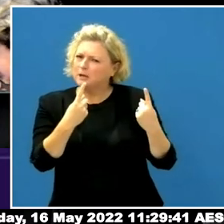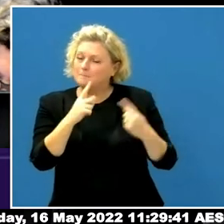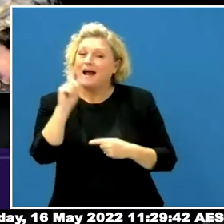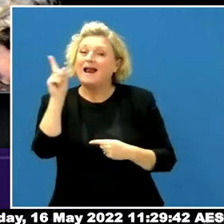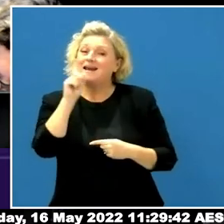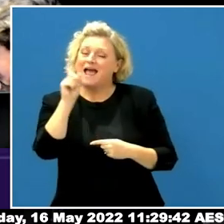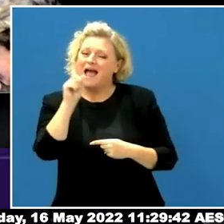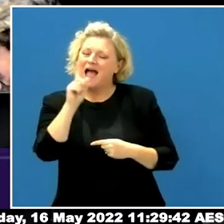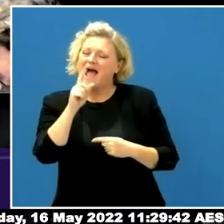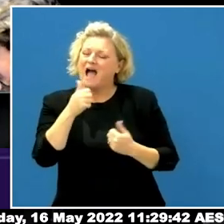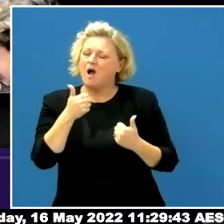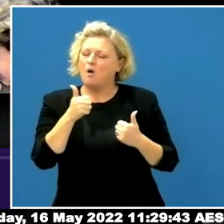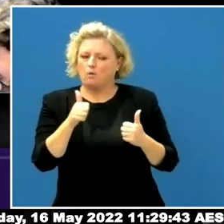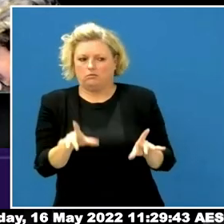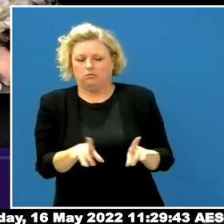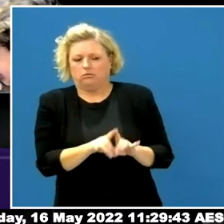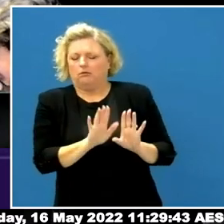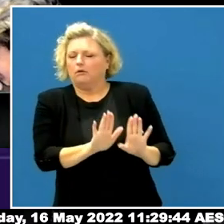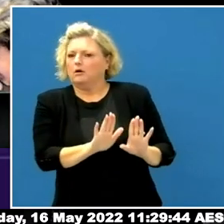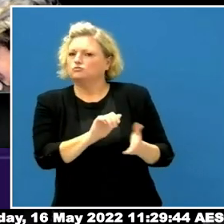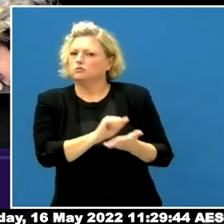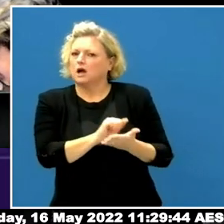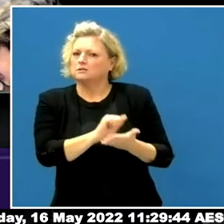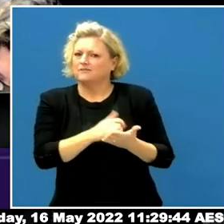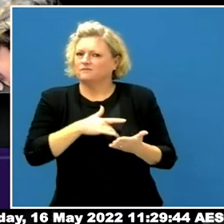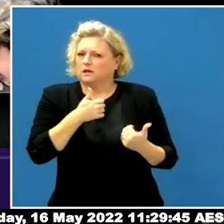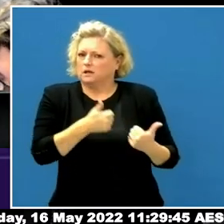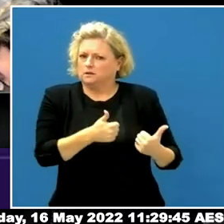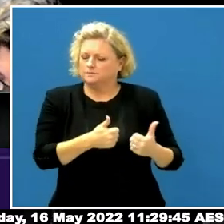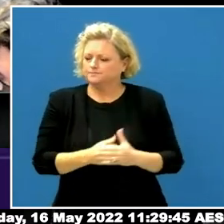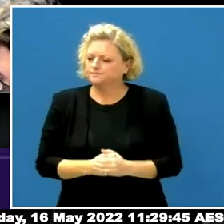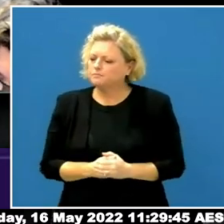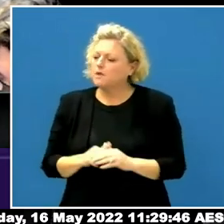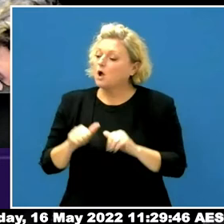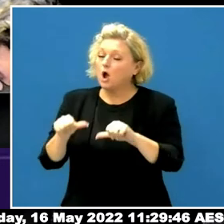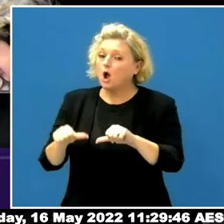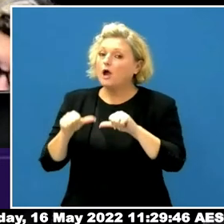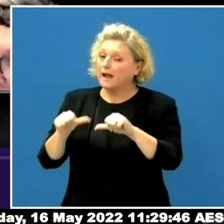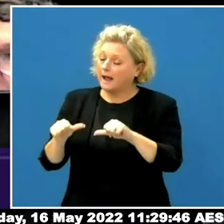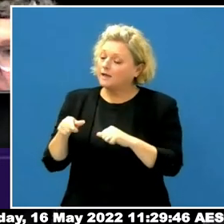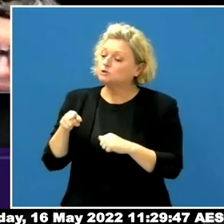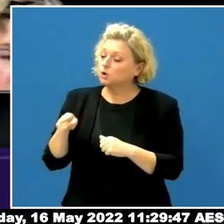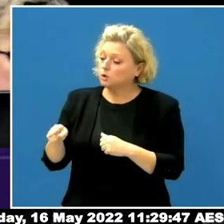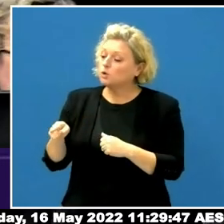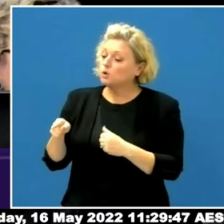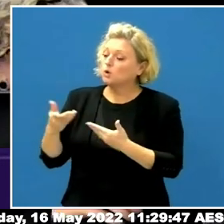Generally, that's him. You've provided the Royal Commission, and for the benefit of the Commission, there's some photos. SALLY: Yes.